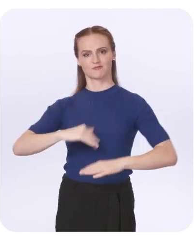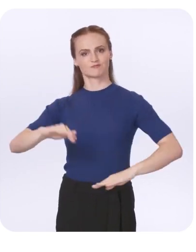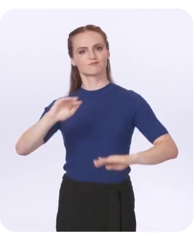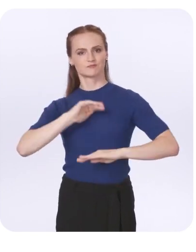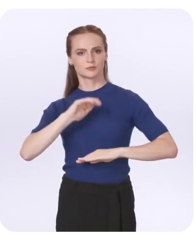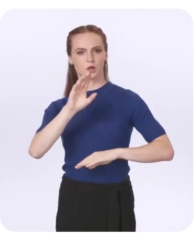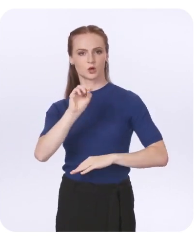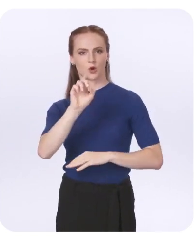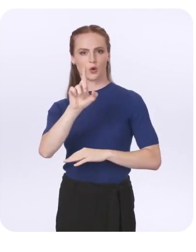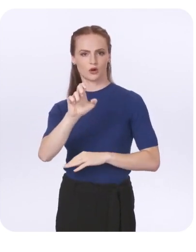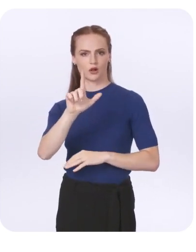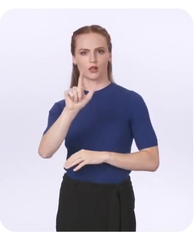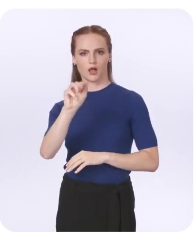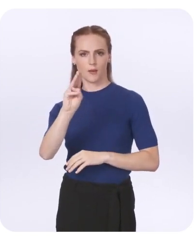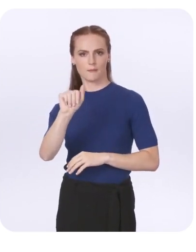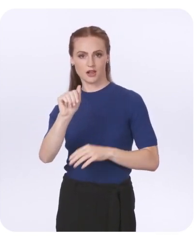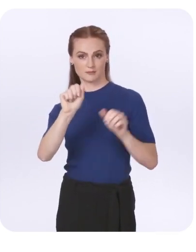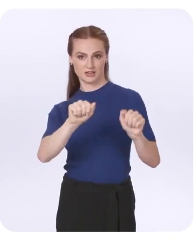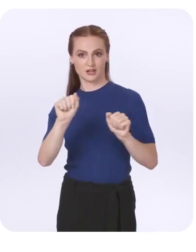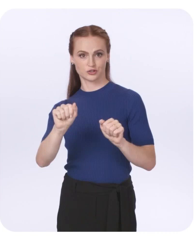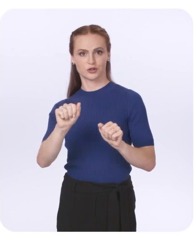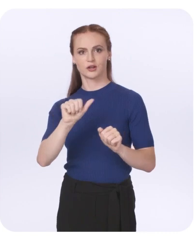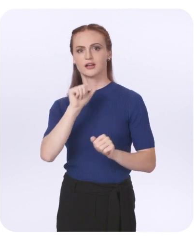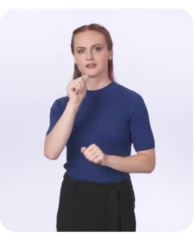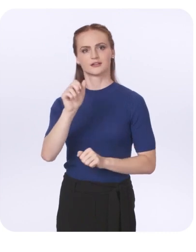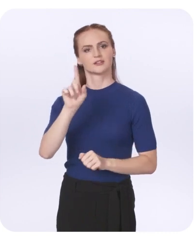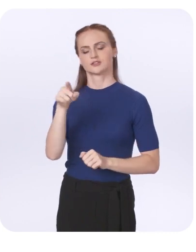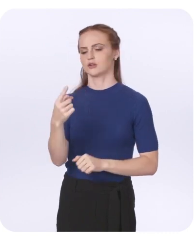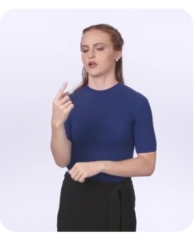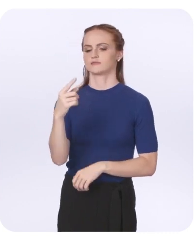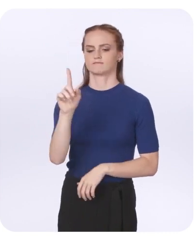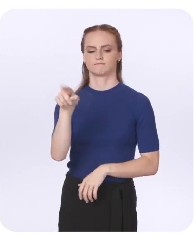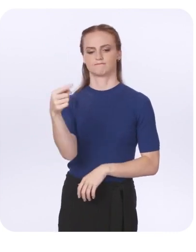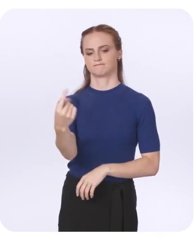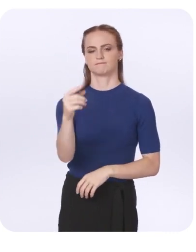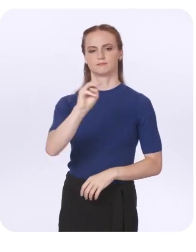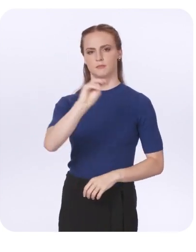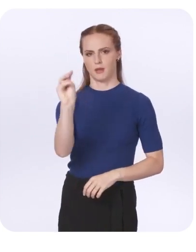by Meta or any one company alone. It takes a village and an open one at that.